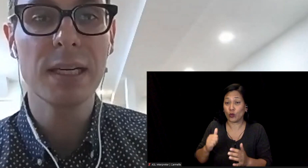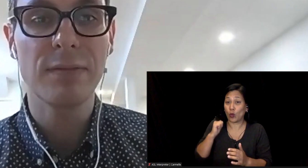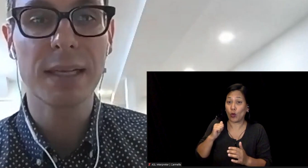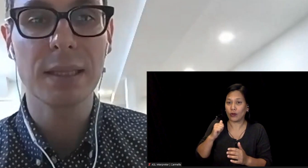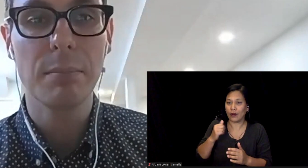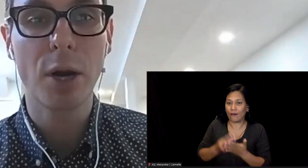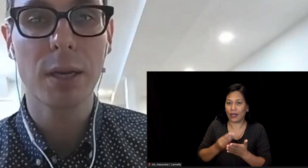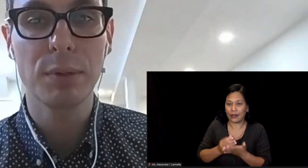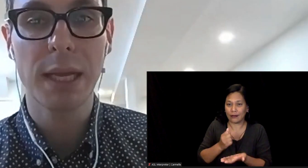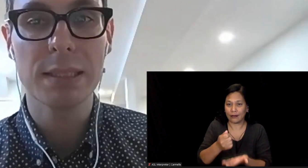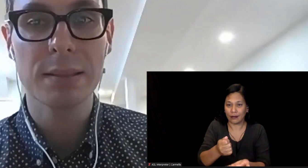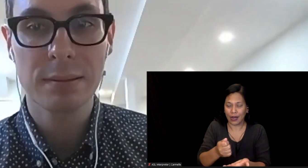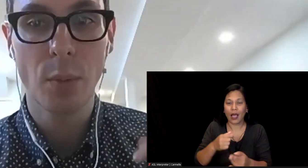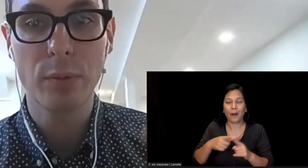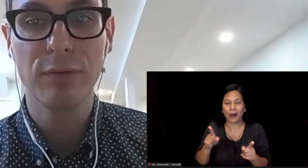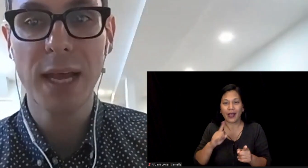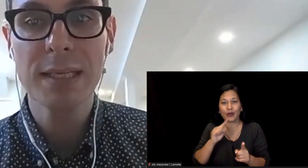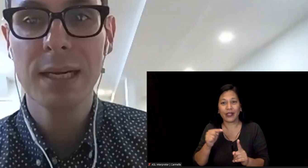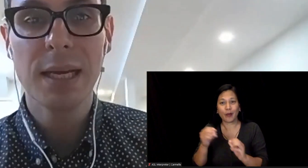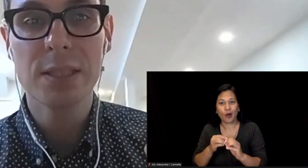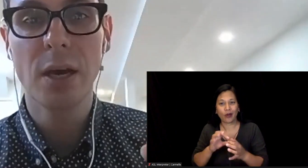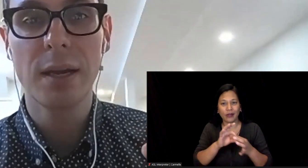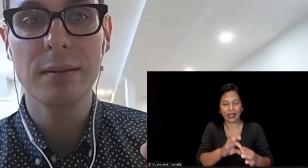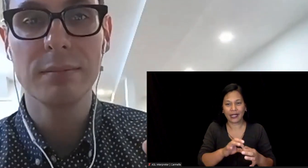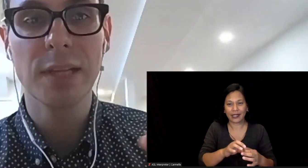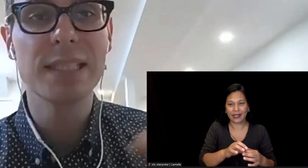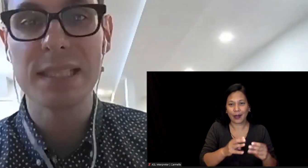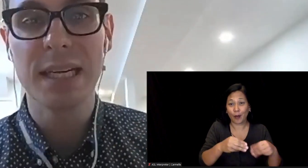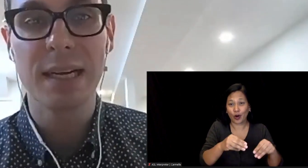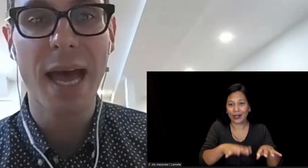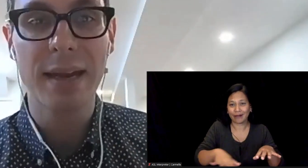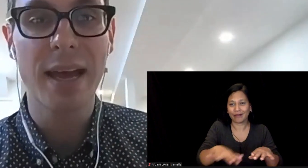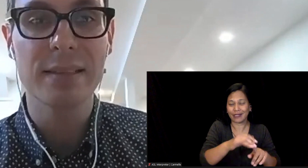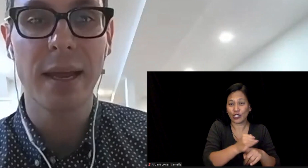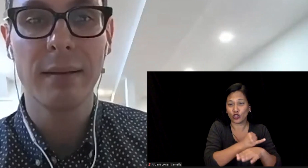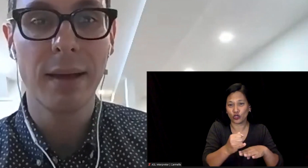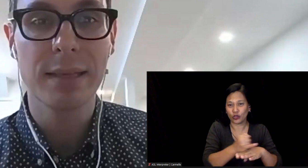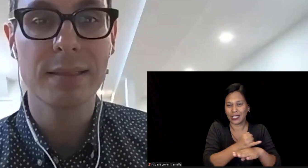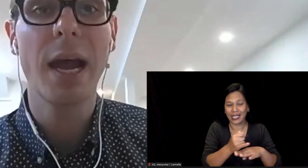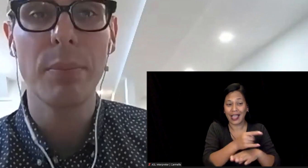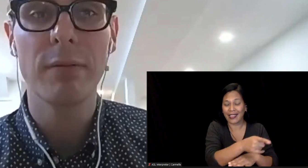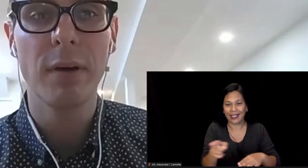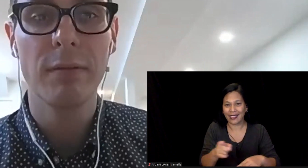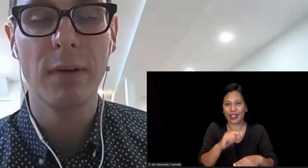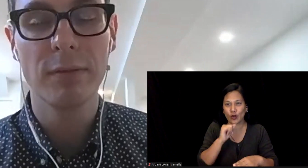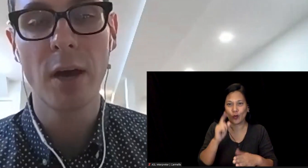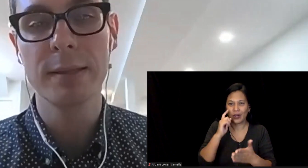It's the fact that the marketplace that we reflect is not licensing that as a type of content.